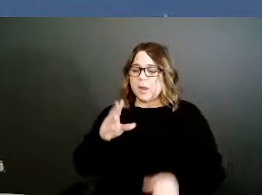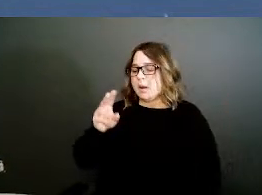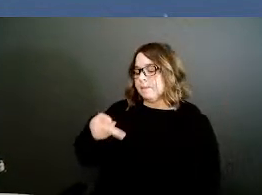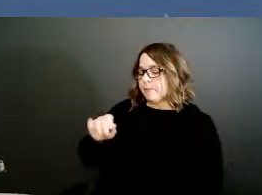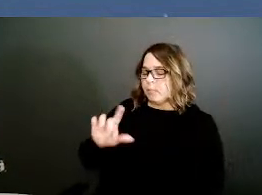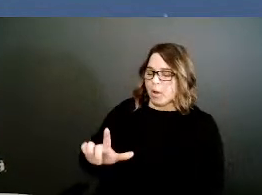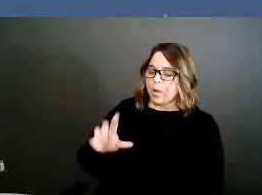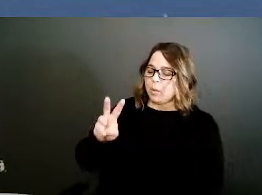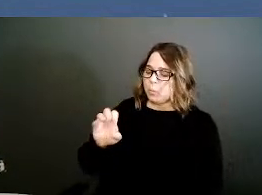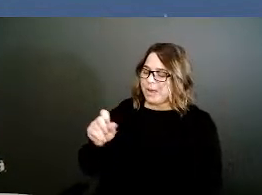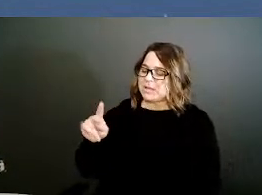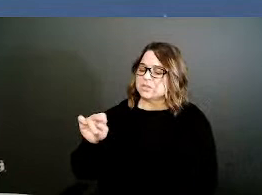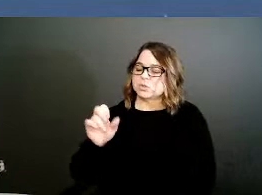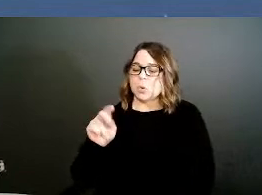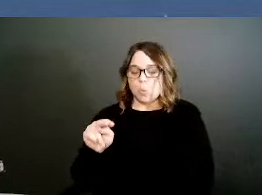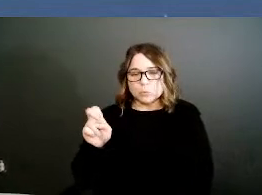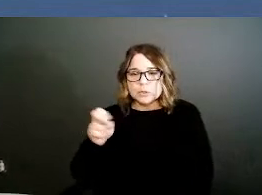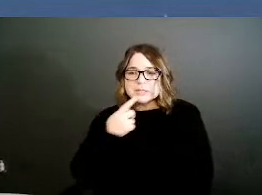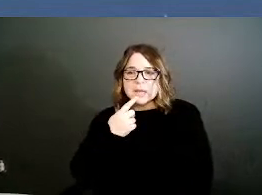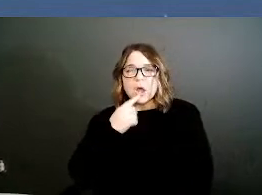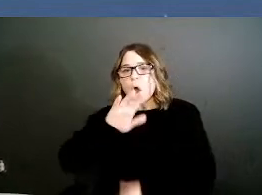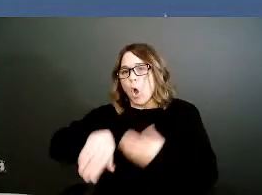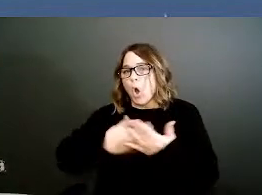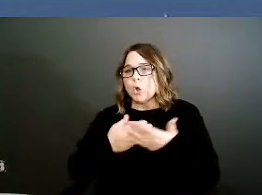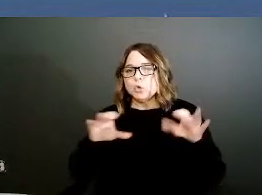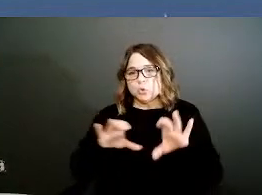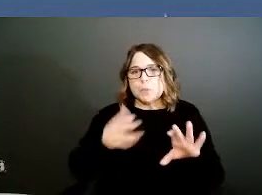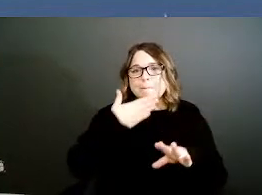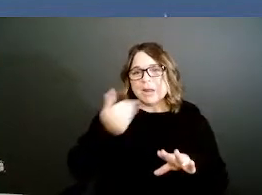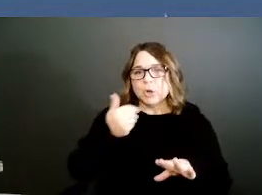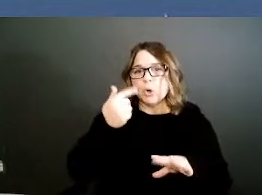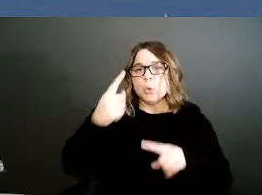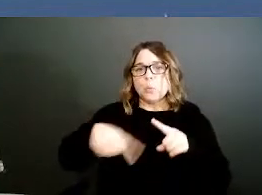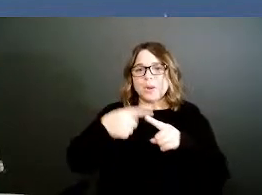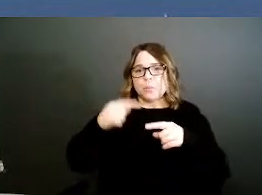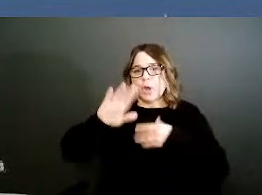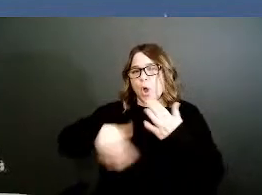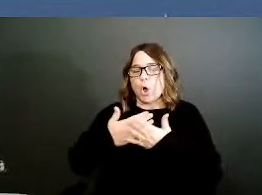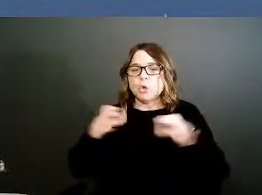WHEN WE ALL DO BETTER. WELLSTONE'S OFF THE-QUOTED SAYING THAT WE ALL DO BETTER AND WITH THREE OF THE INCOMING COUNCIL MEMBERS IDENTIFYING